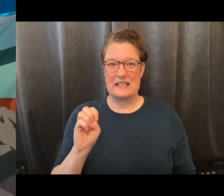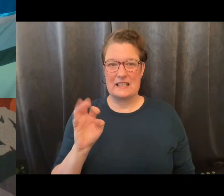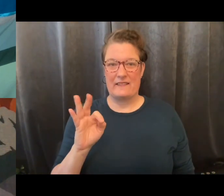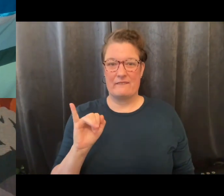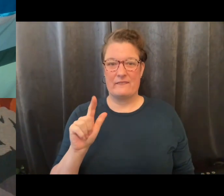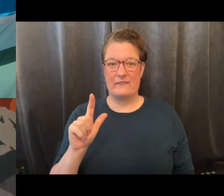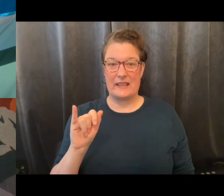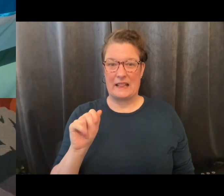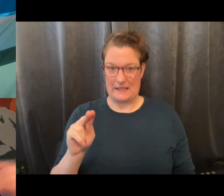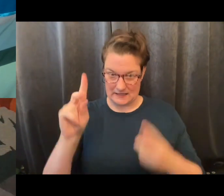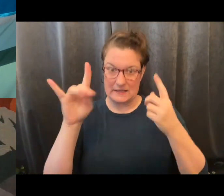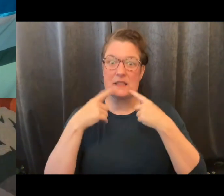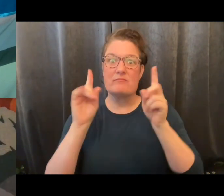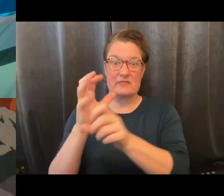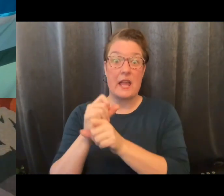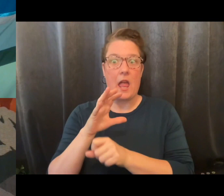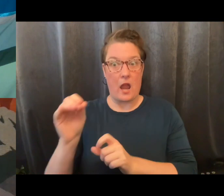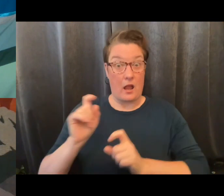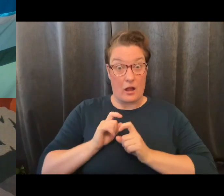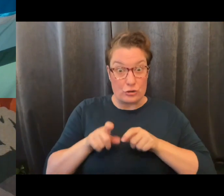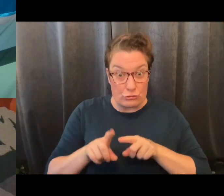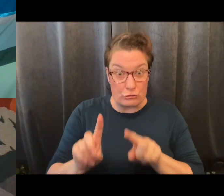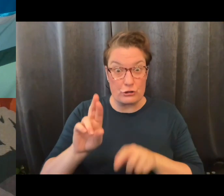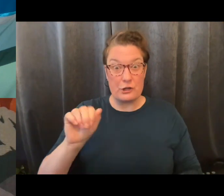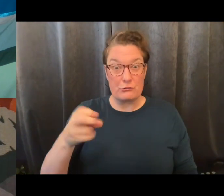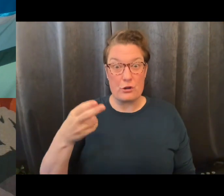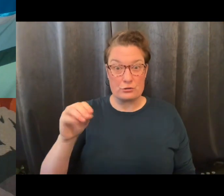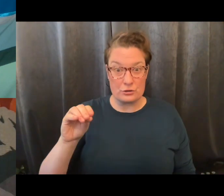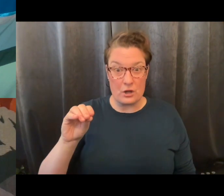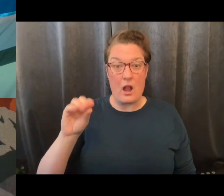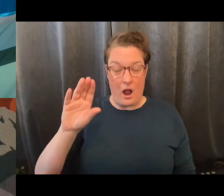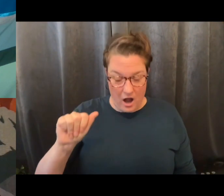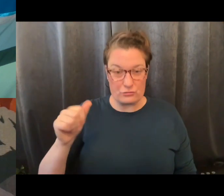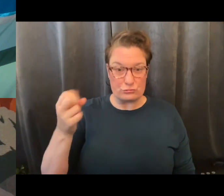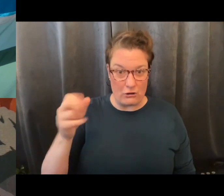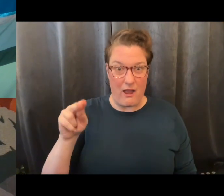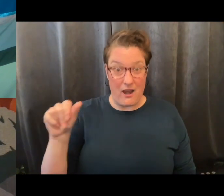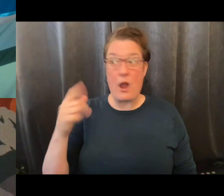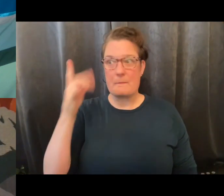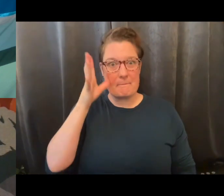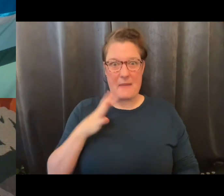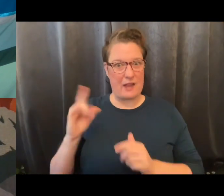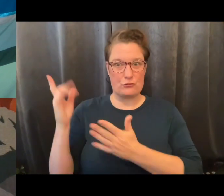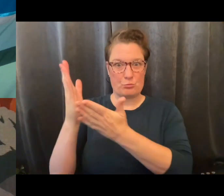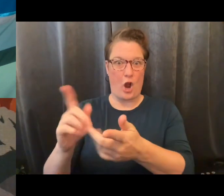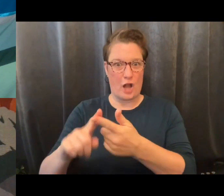actually came to me on Rosh Hashanah a few years ago, like some man had just like brought them to the temple and dropped them off at the temple.